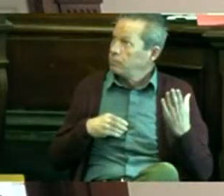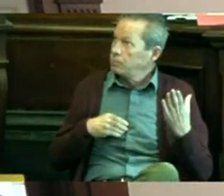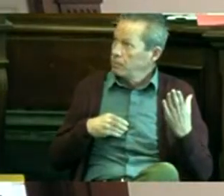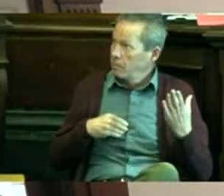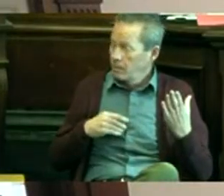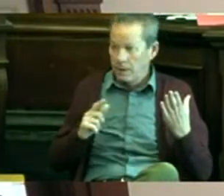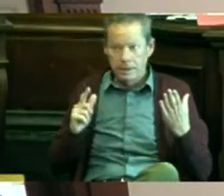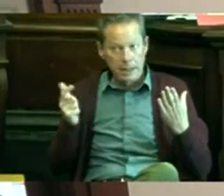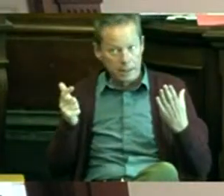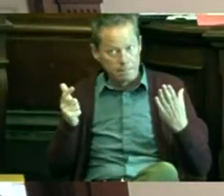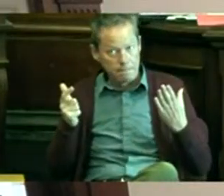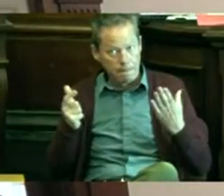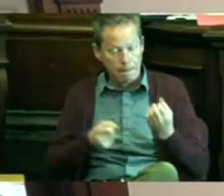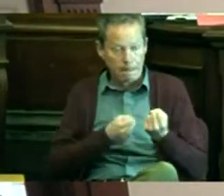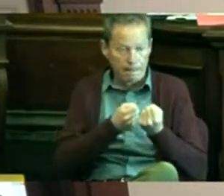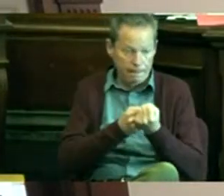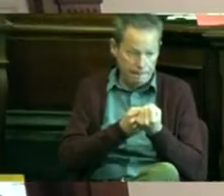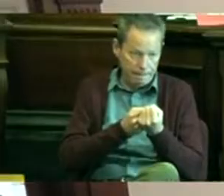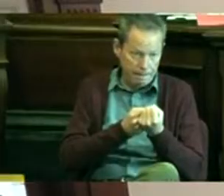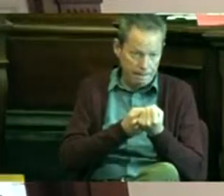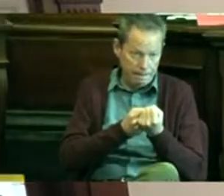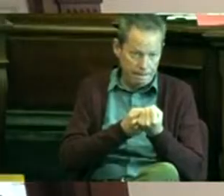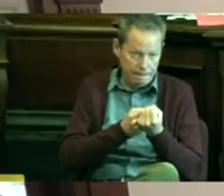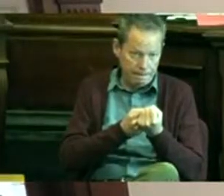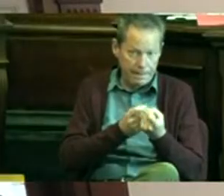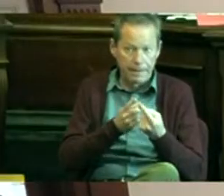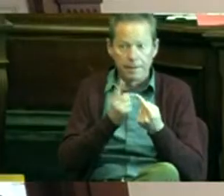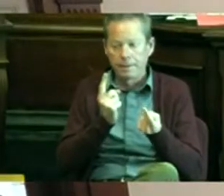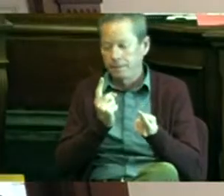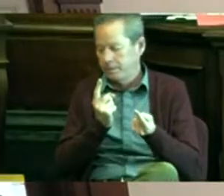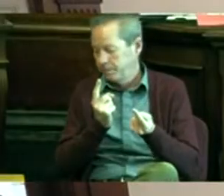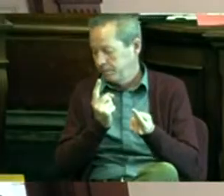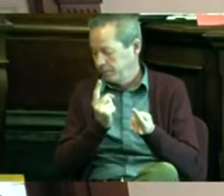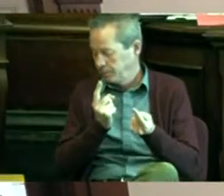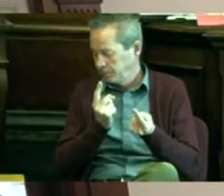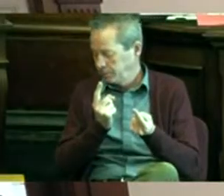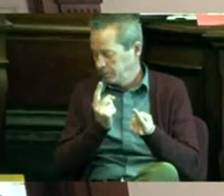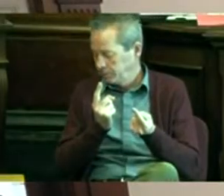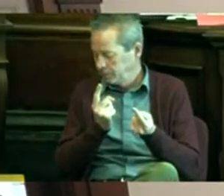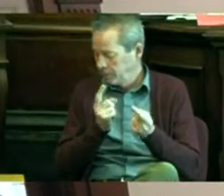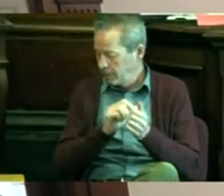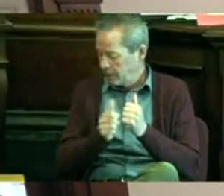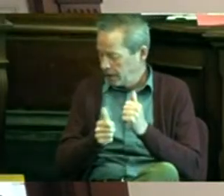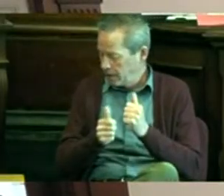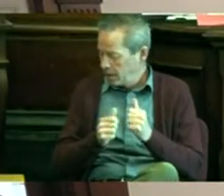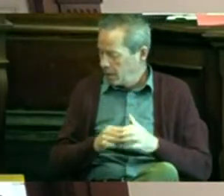receiving it. So I will take a motion on 168. Move it second.